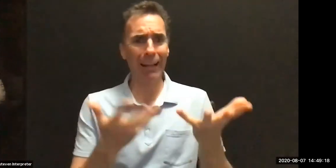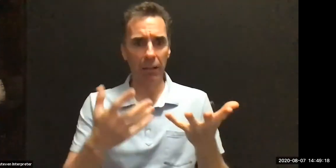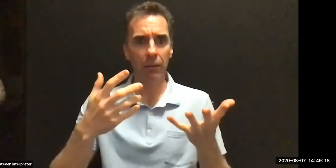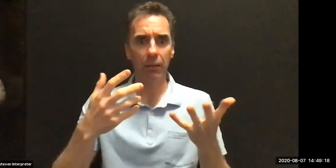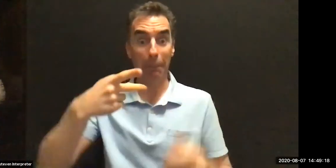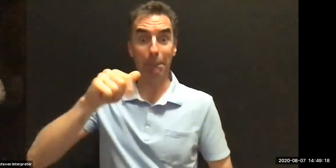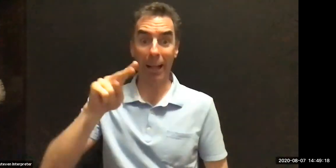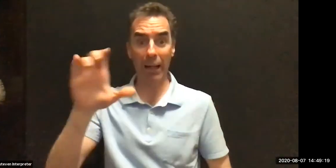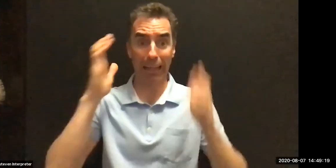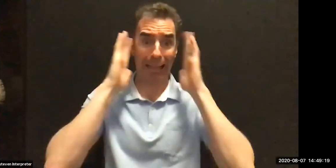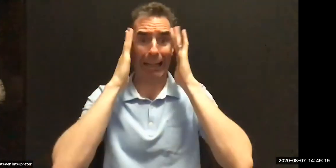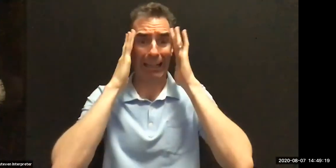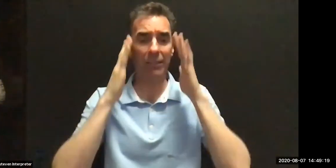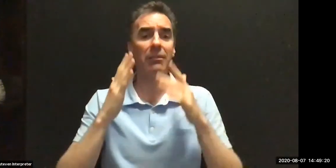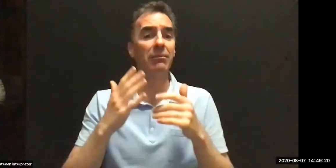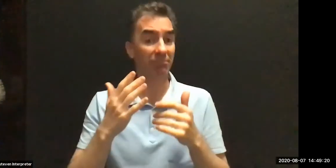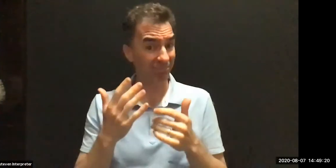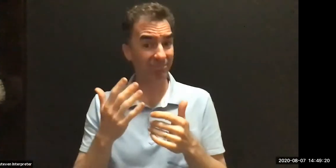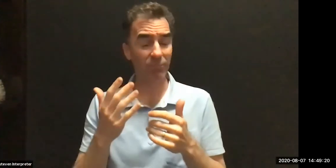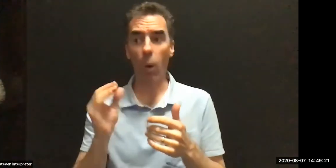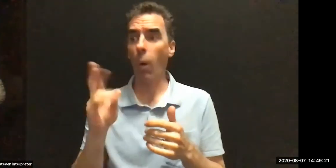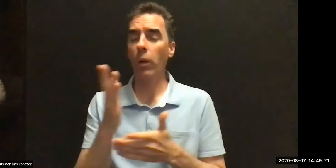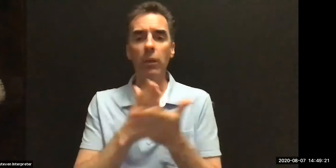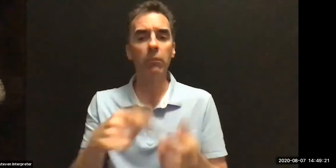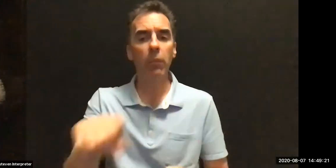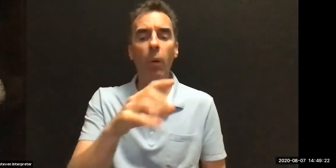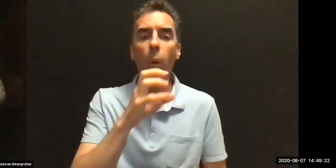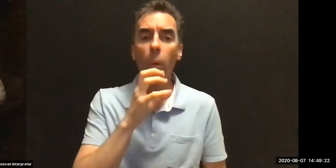Channelle Charest: You know, elderly immunocompromised folks with students are folks with kids.